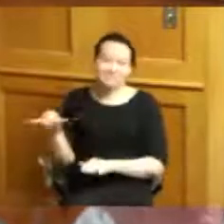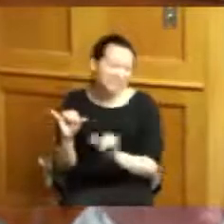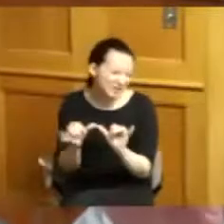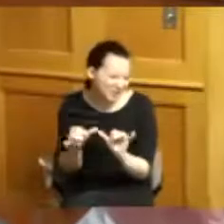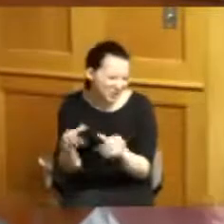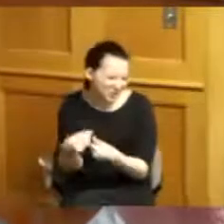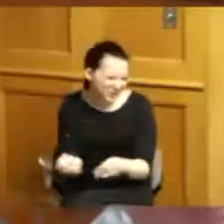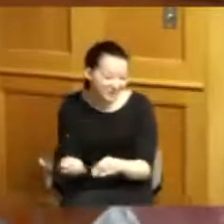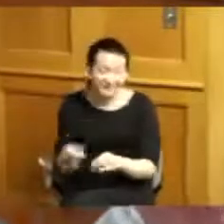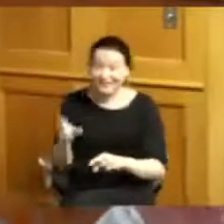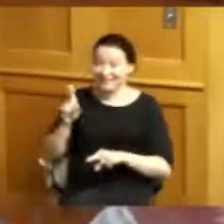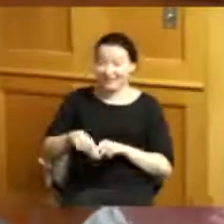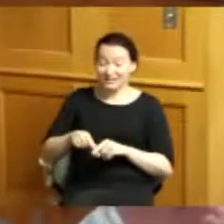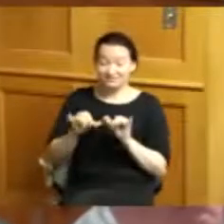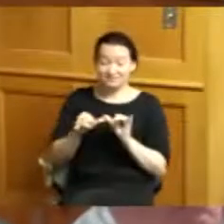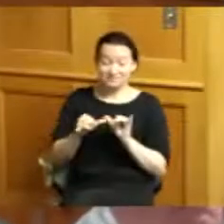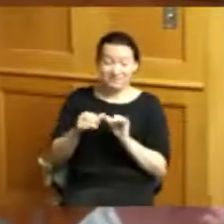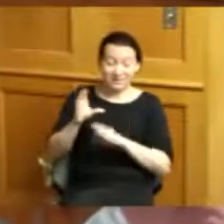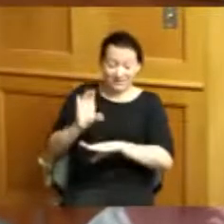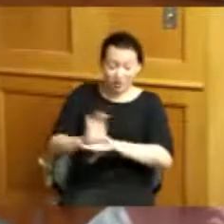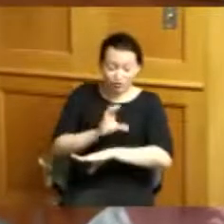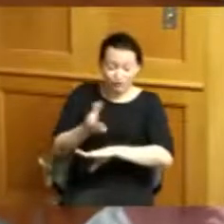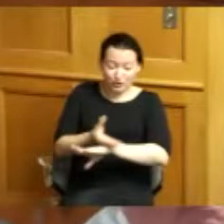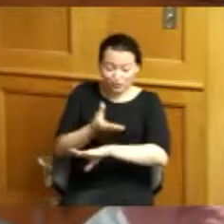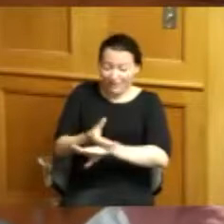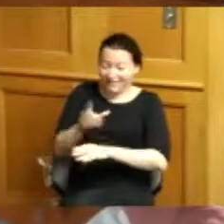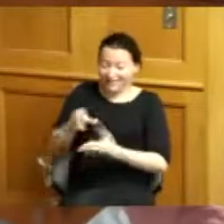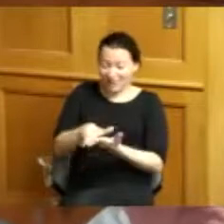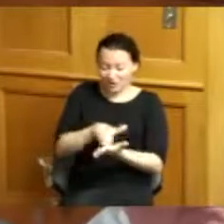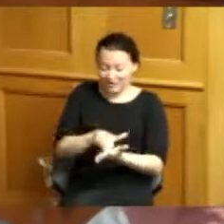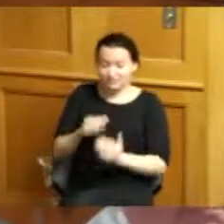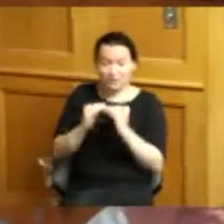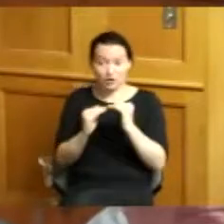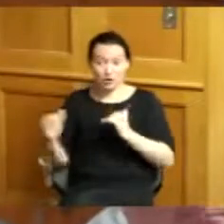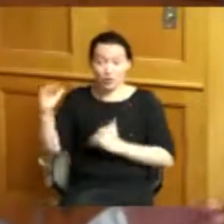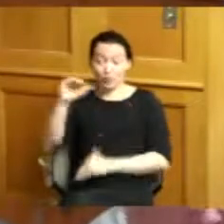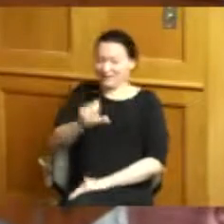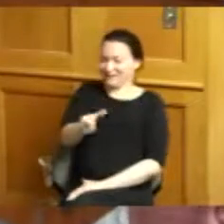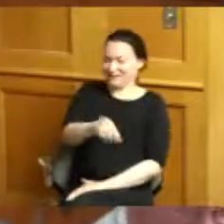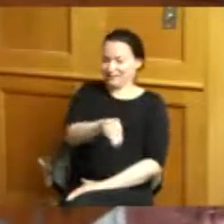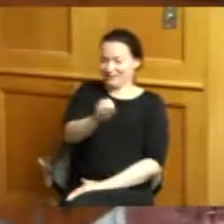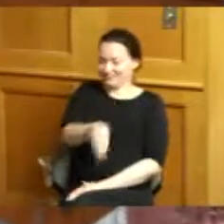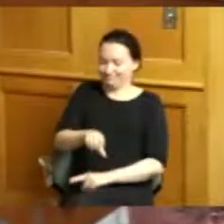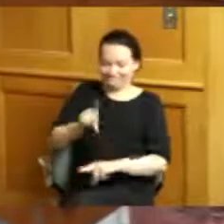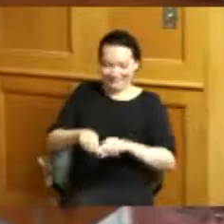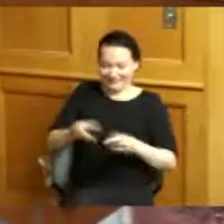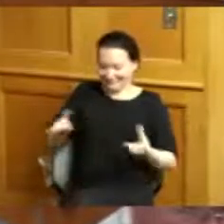award a Construction contract that exceeds the Engineer's estimate by more than 10 percent MSD